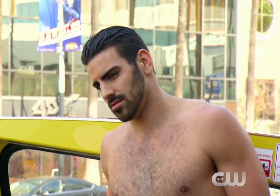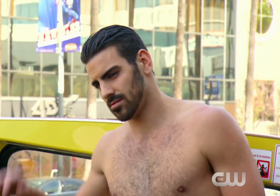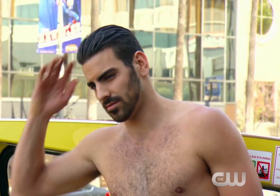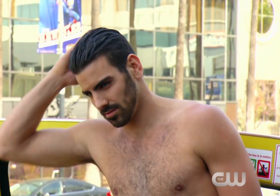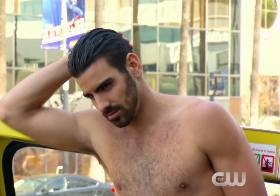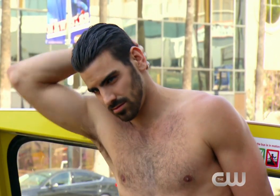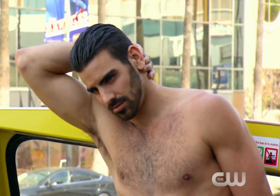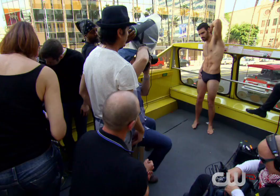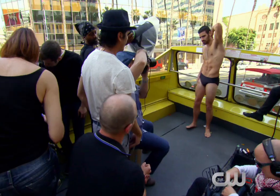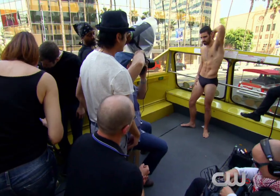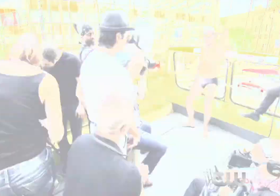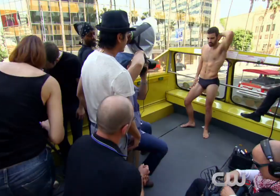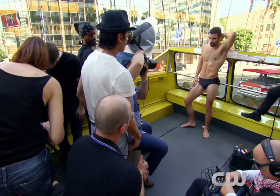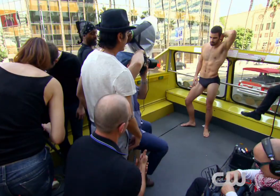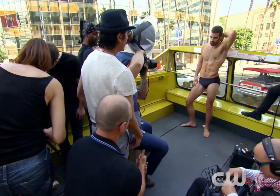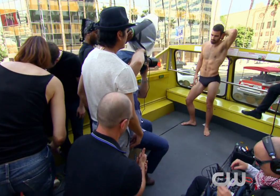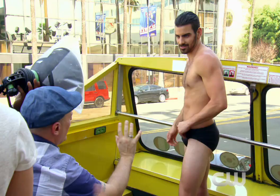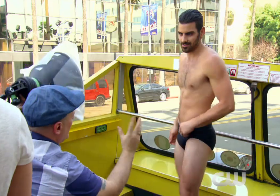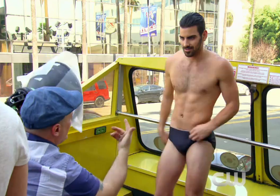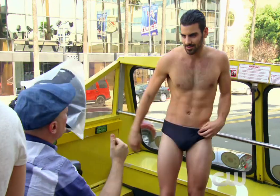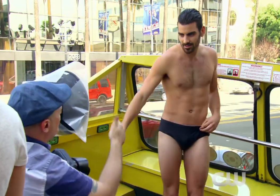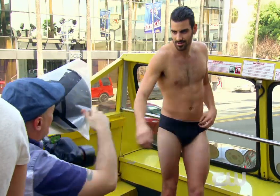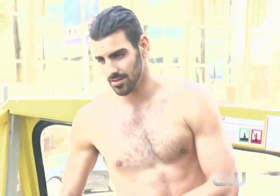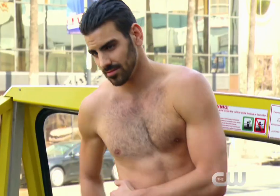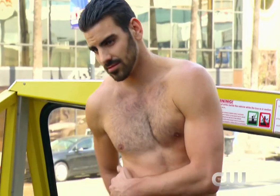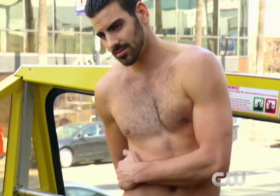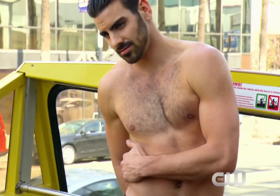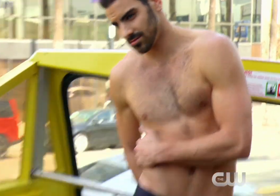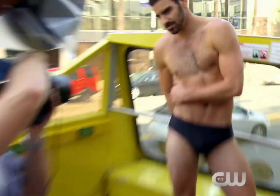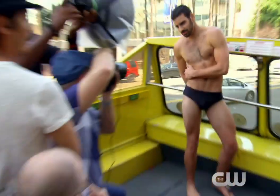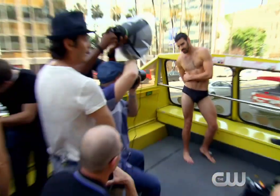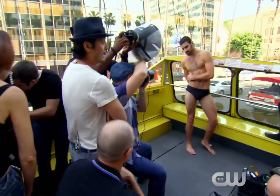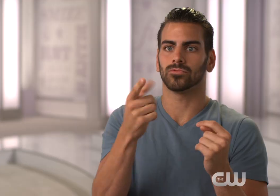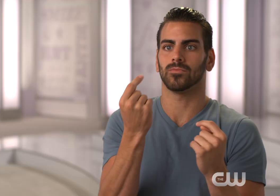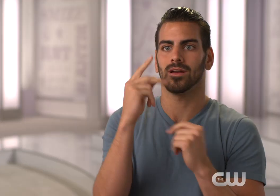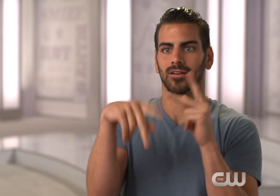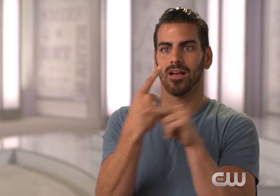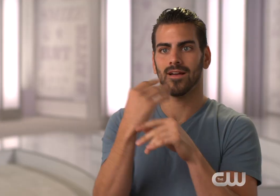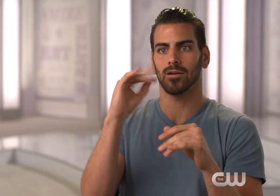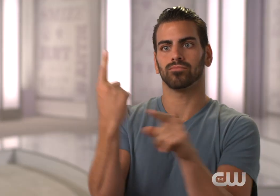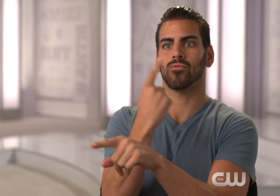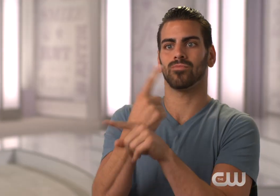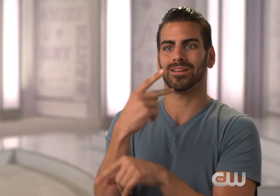I think that I need to improve on some of my posing. I feel like I’m not sure exactly what’s the appropriate poses that I’m supposed